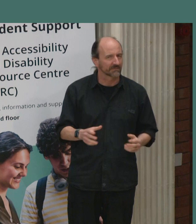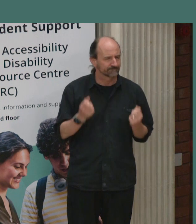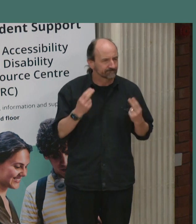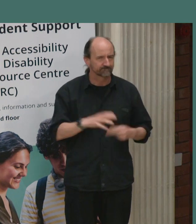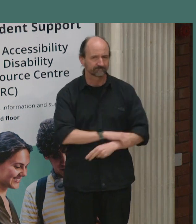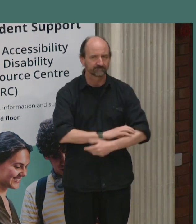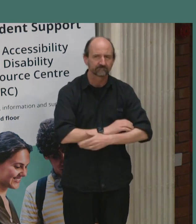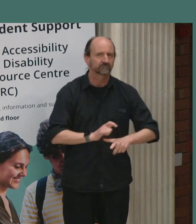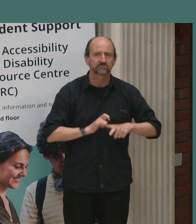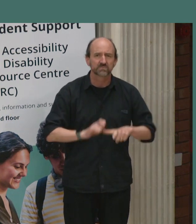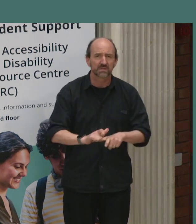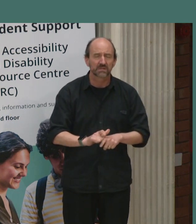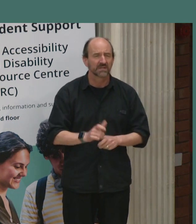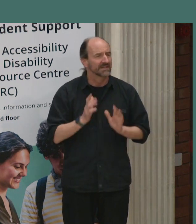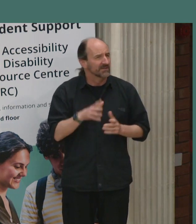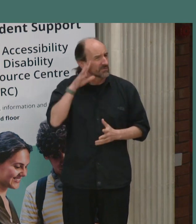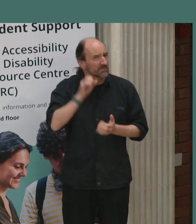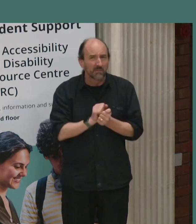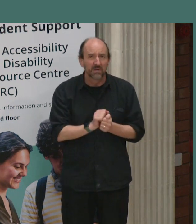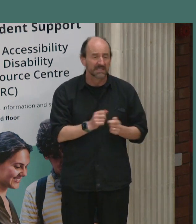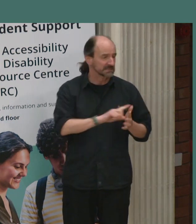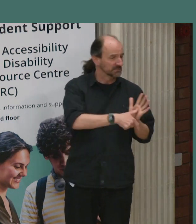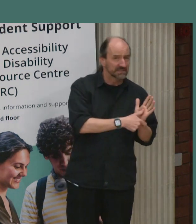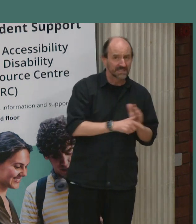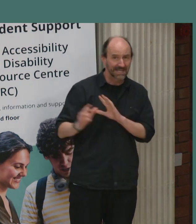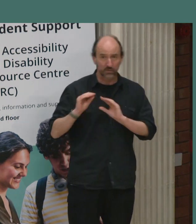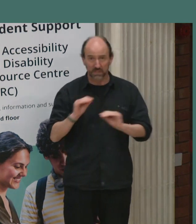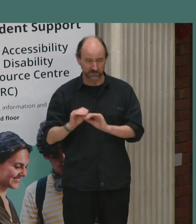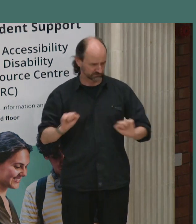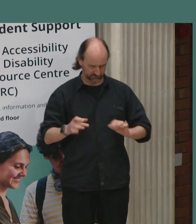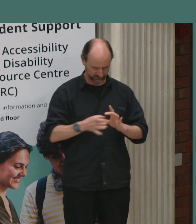and of its relationship with education continues to develop, and because in a never changing